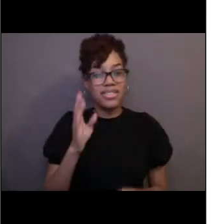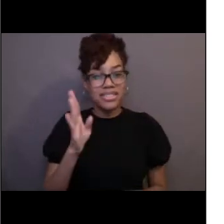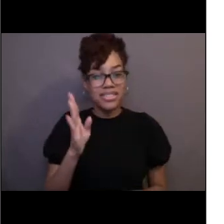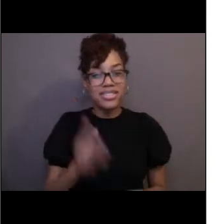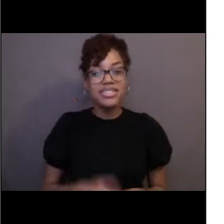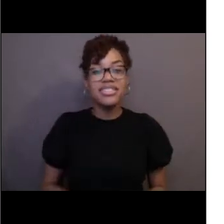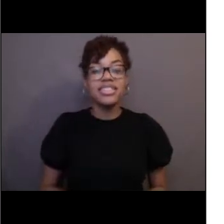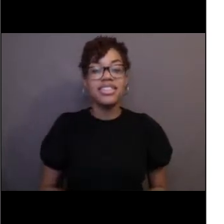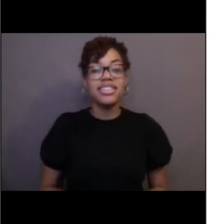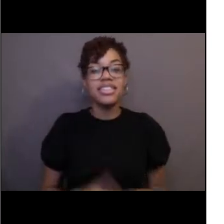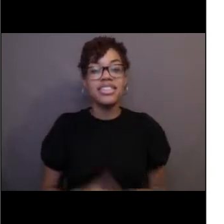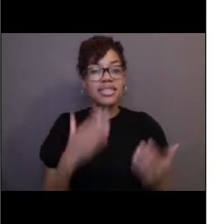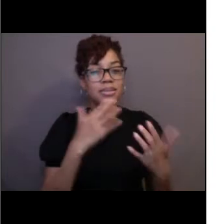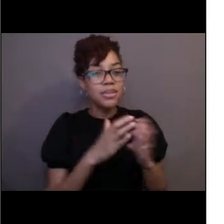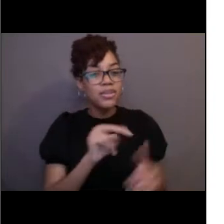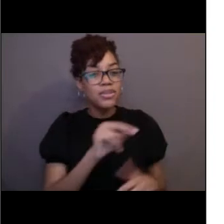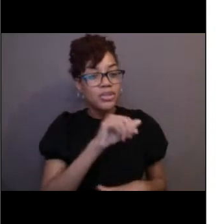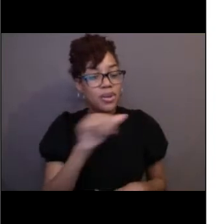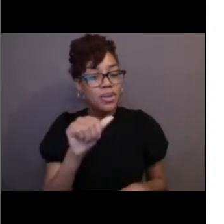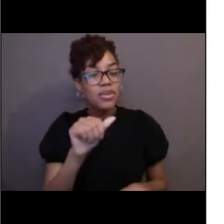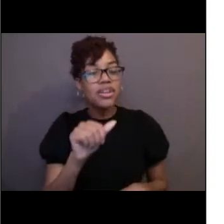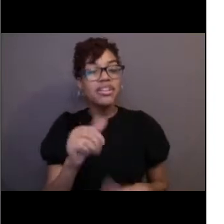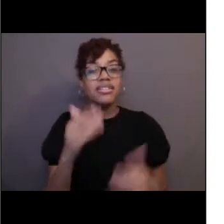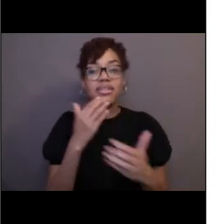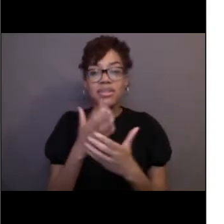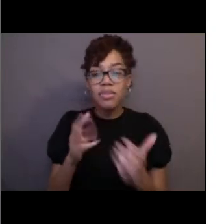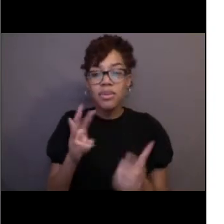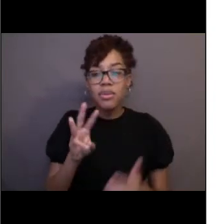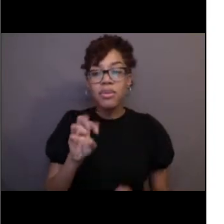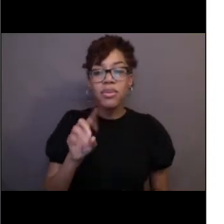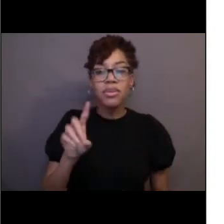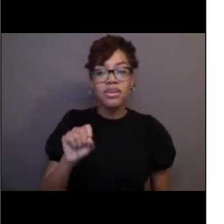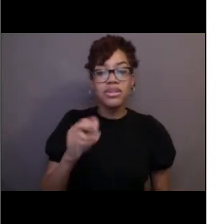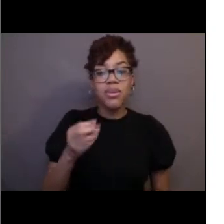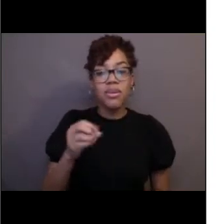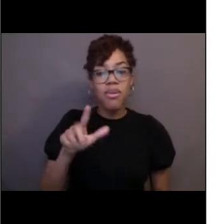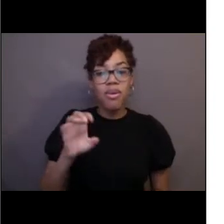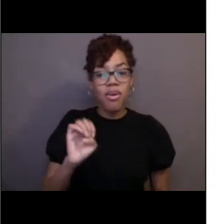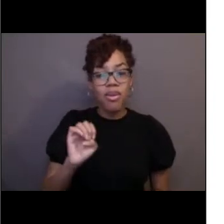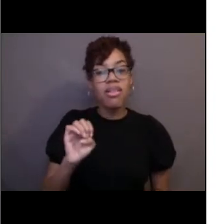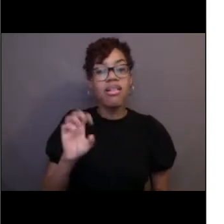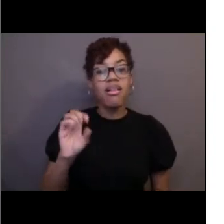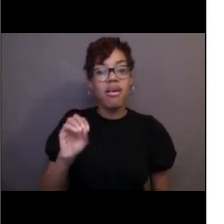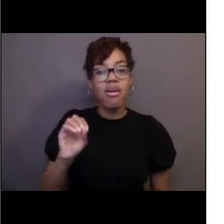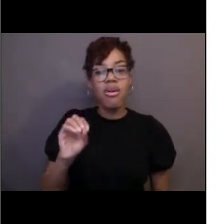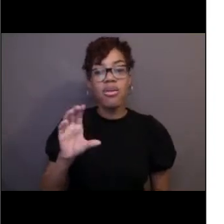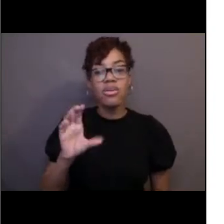Thank you to NOAA and Woods Hole Oceanographic for inviting me, and to one of our major partners in this work,